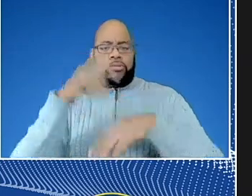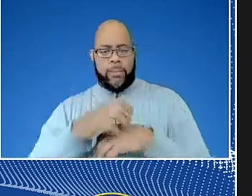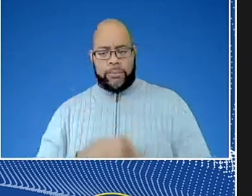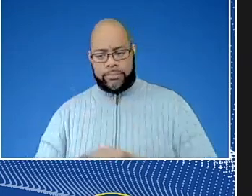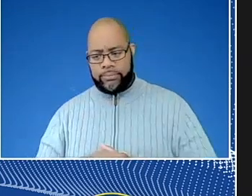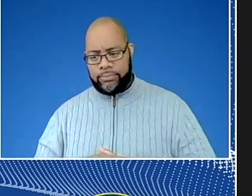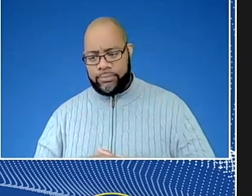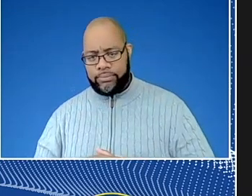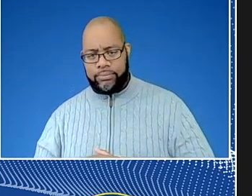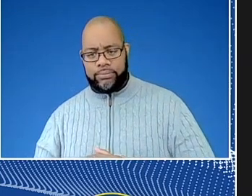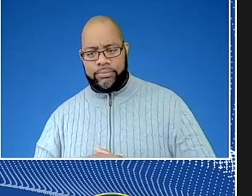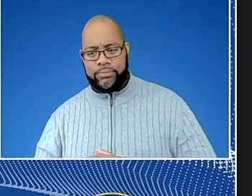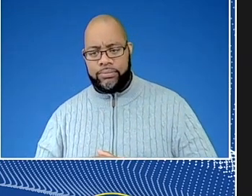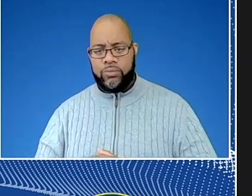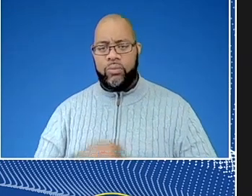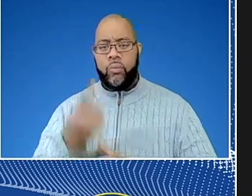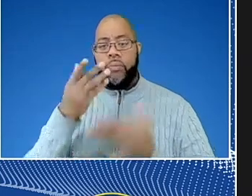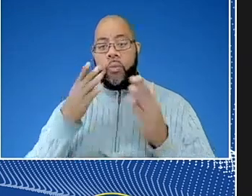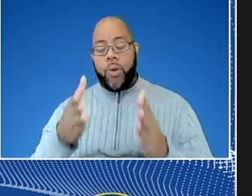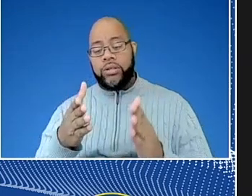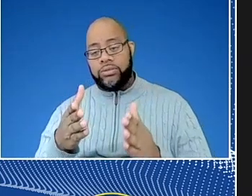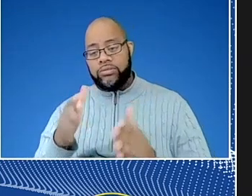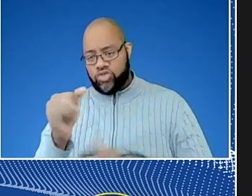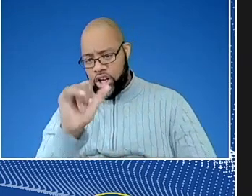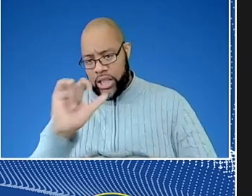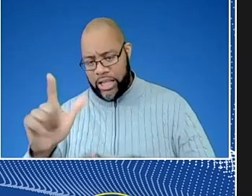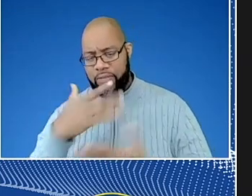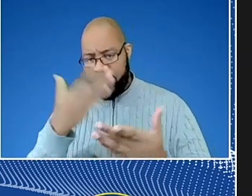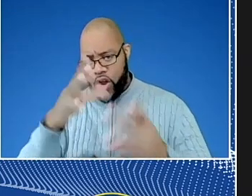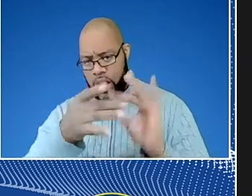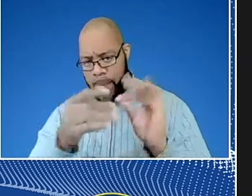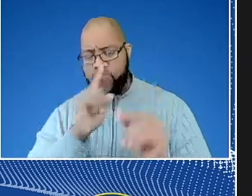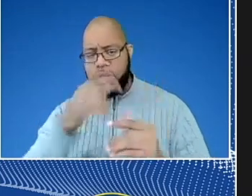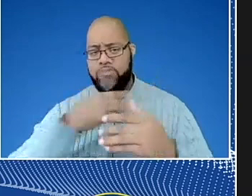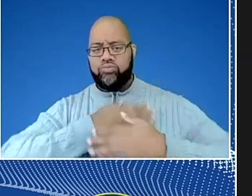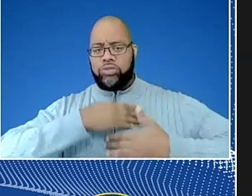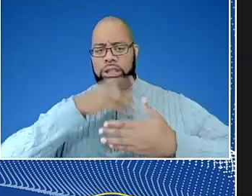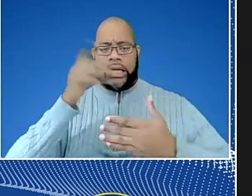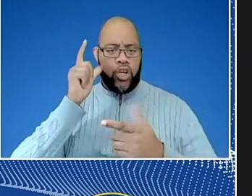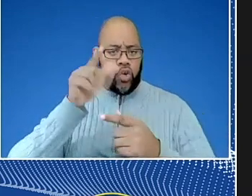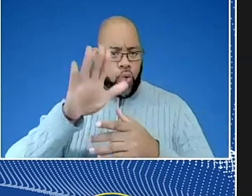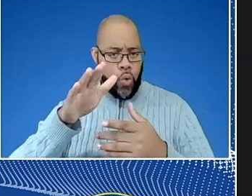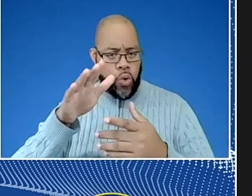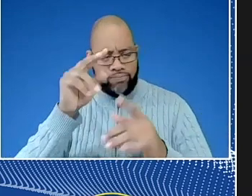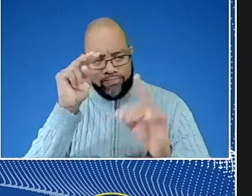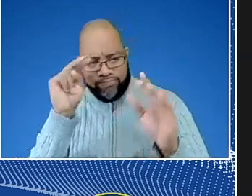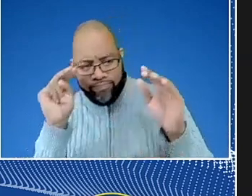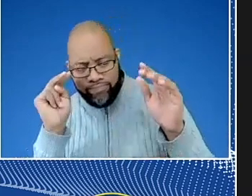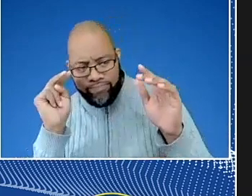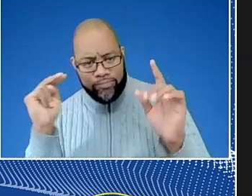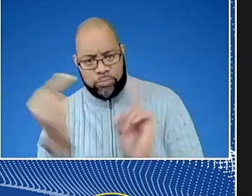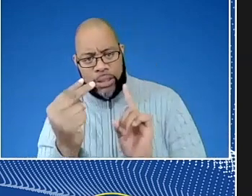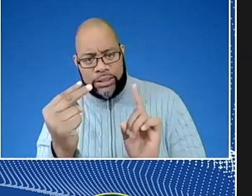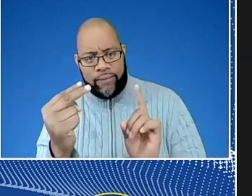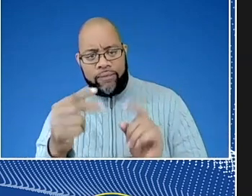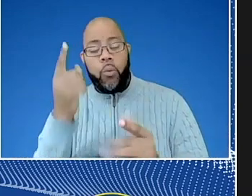So one of the ways Jalil, thank you for your comments, we really appreciate hearing your insight on this. One of the ways that I think this